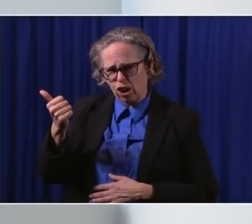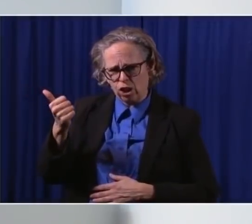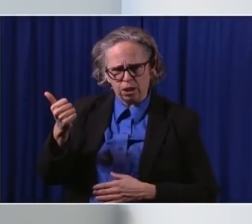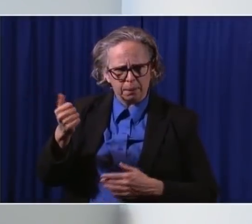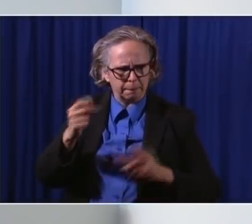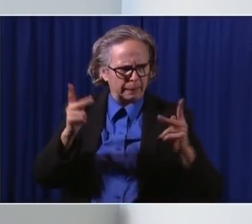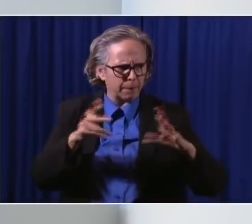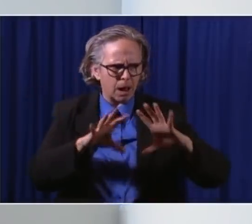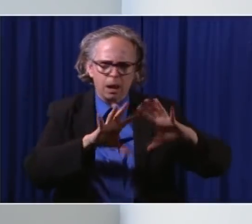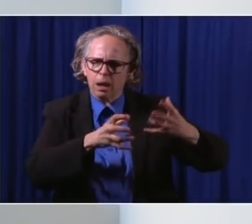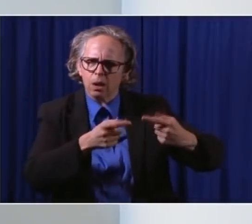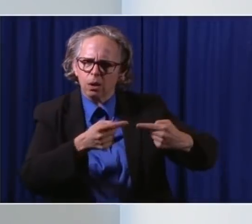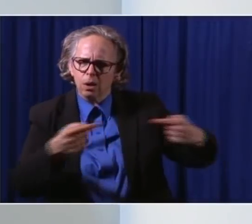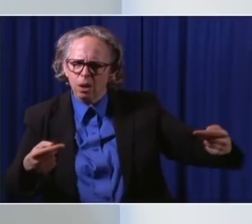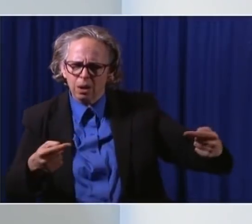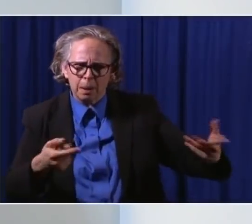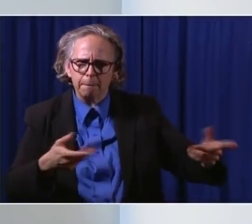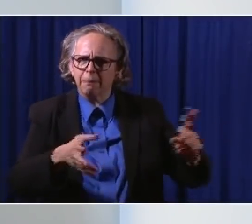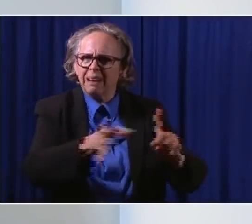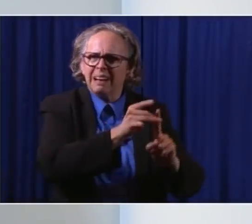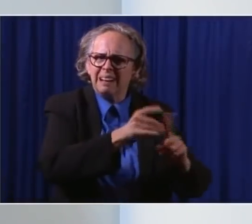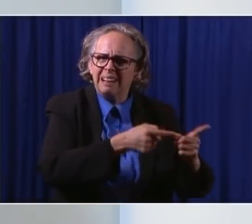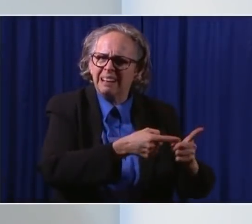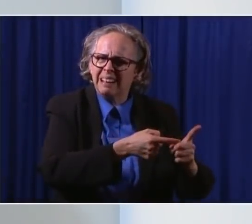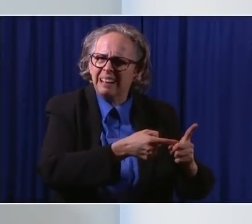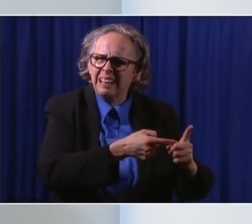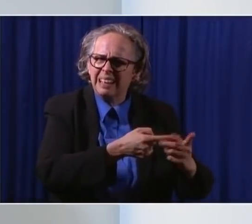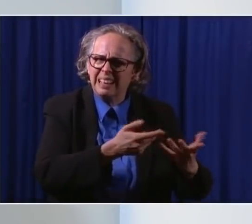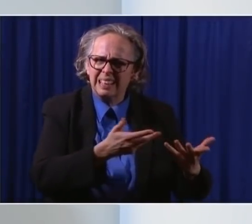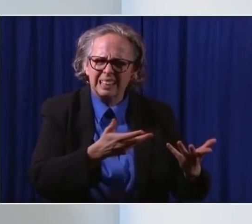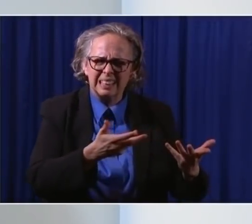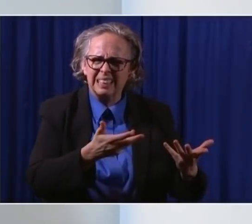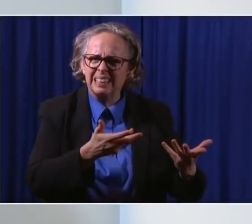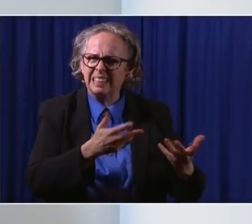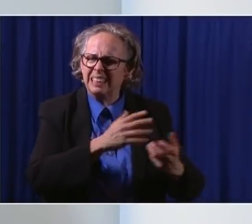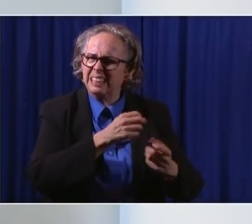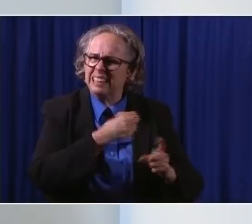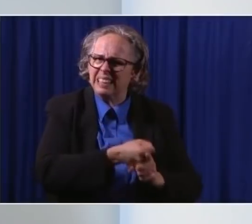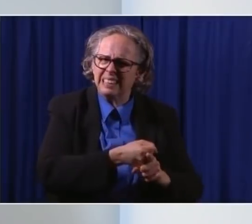AND PLAYING SPORTS IS CERTAINLY ONE OF THEM. WE HAVE AN OPPONENT WE HAVE TO DEFEAT